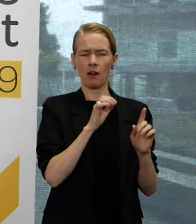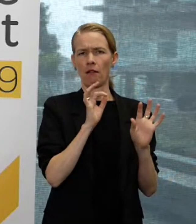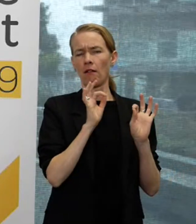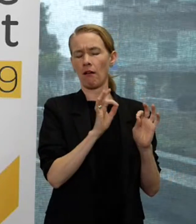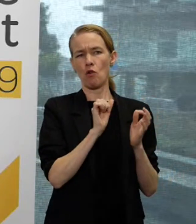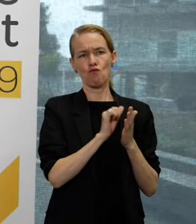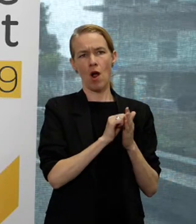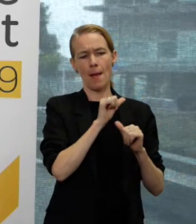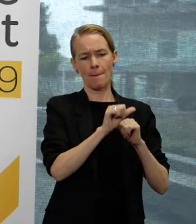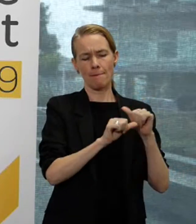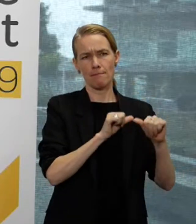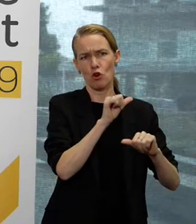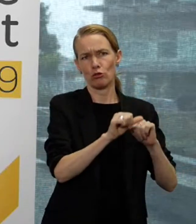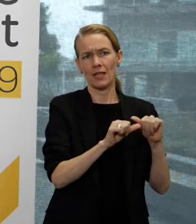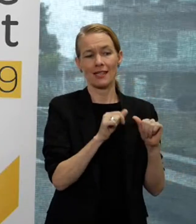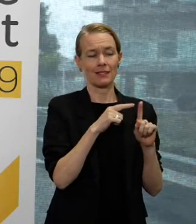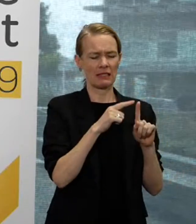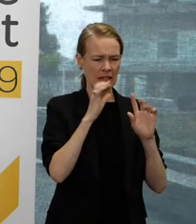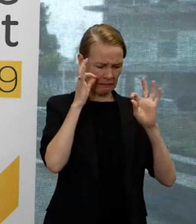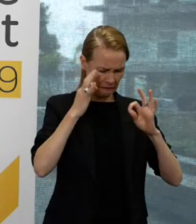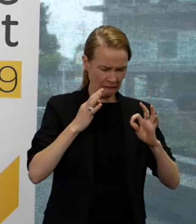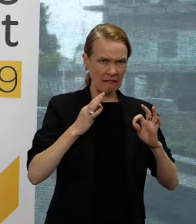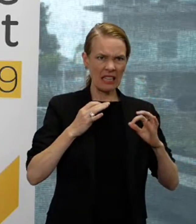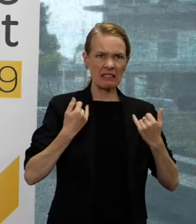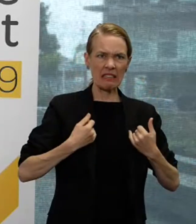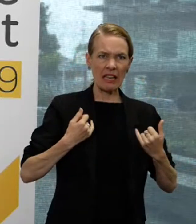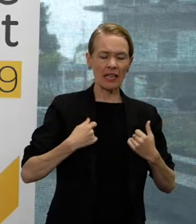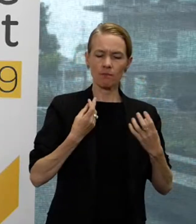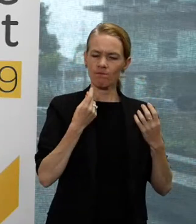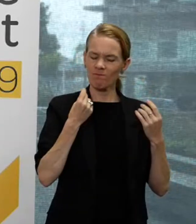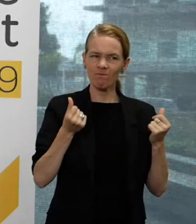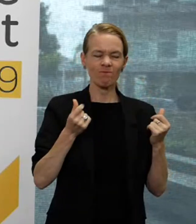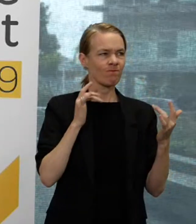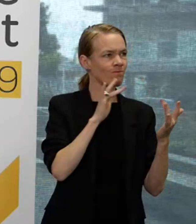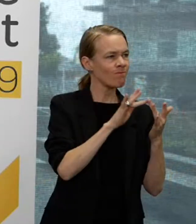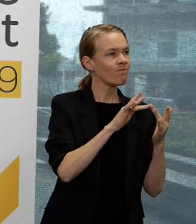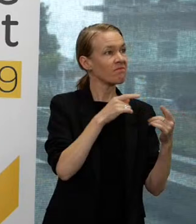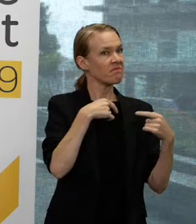We were able to identify and isolate all the close contacts within a matter of hours.